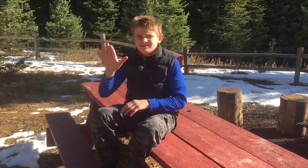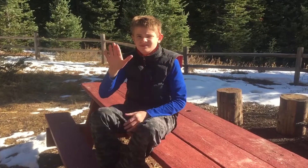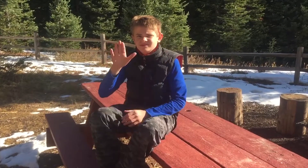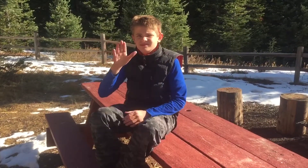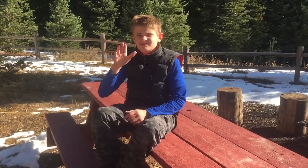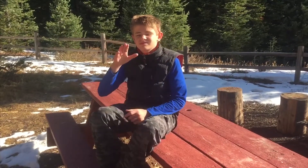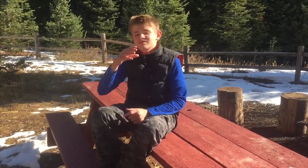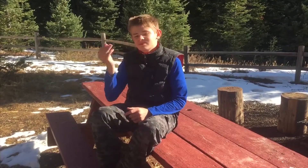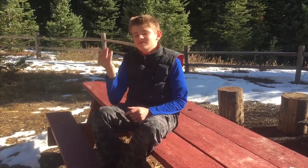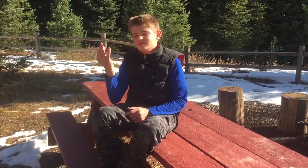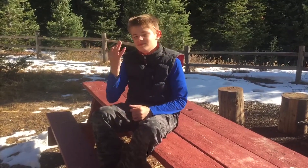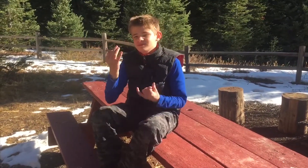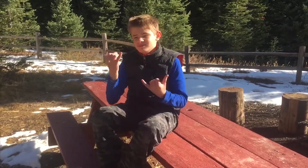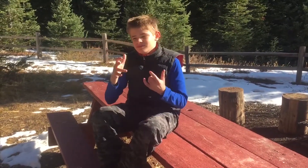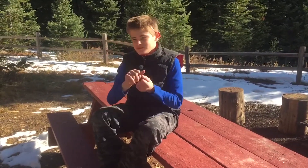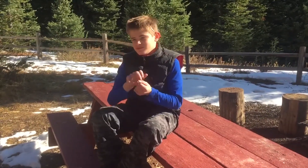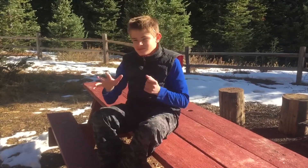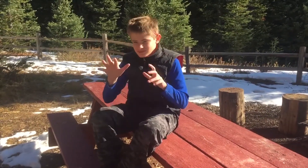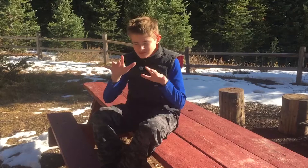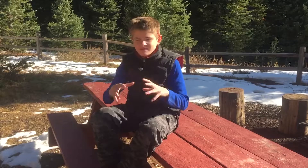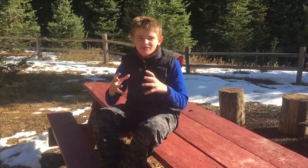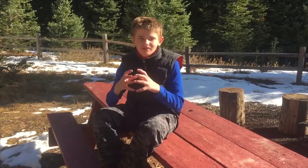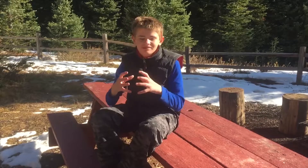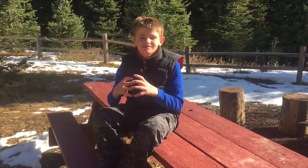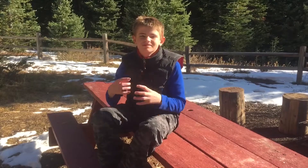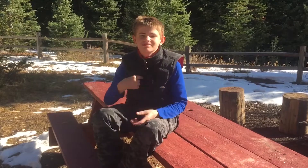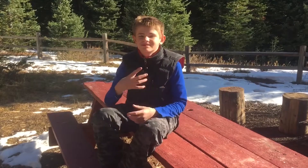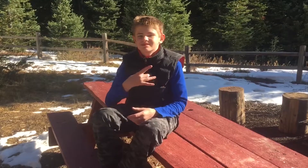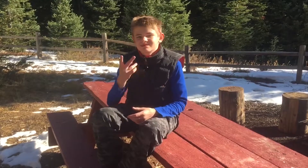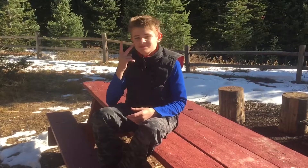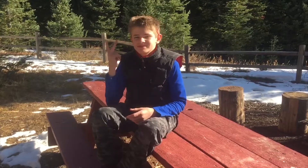We did it again Friday. And then I loved playing with the snowballs. That was my favorite day.